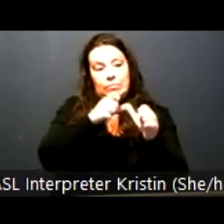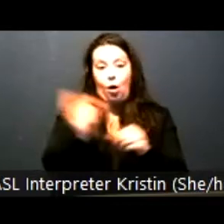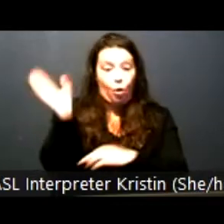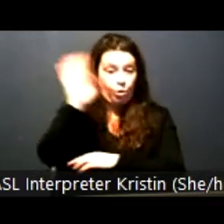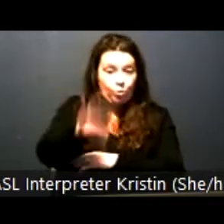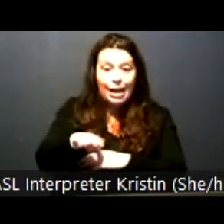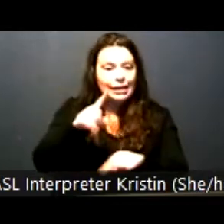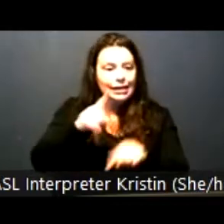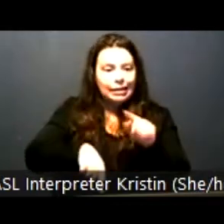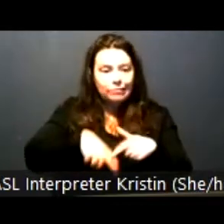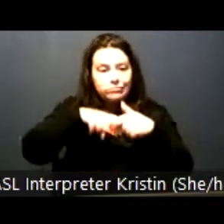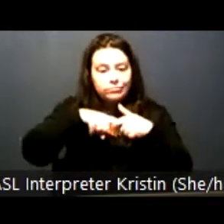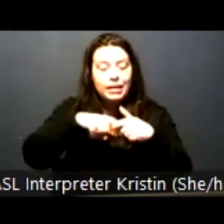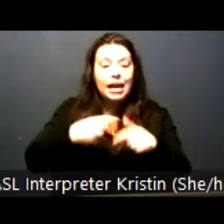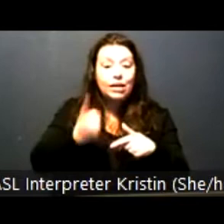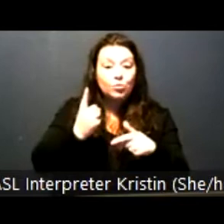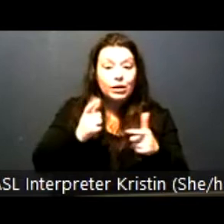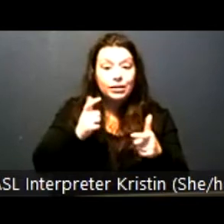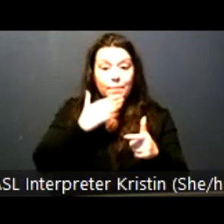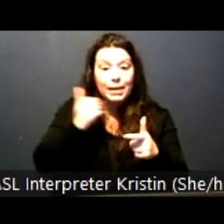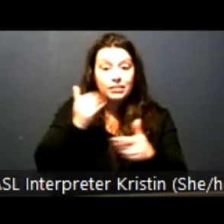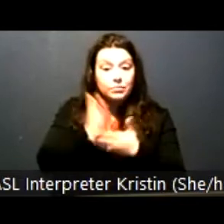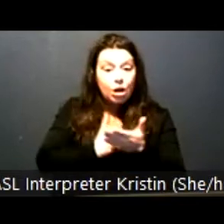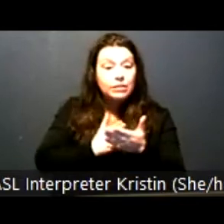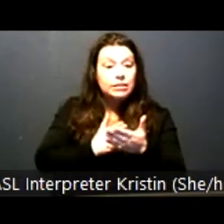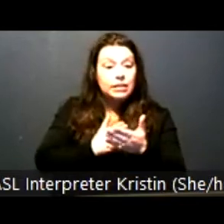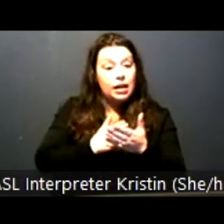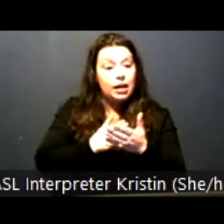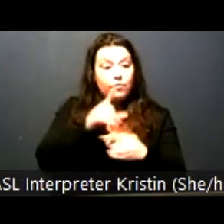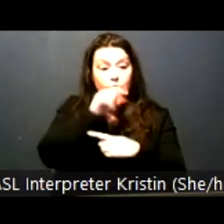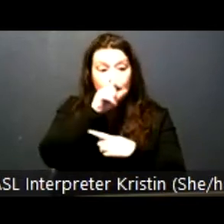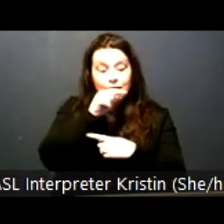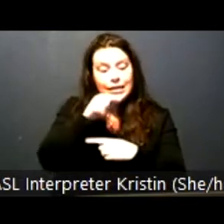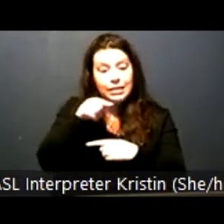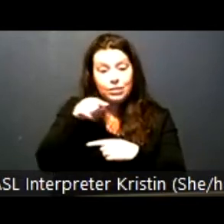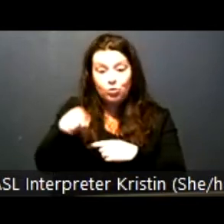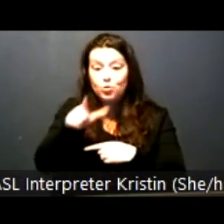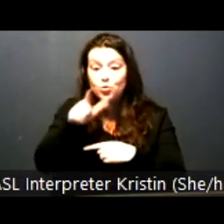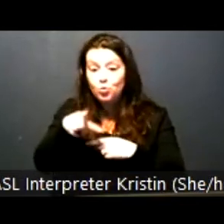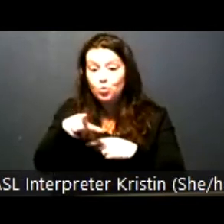things about being a bird is that, um, those of you that chose tropical locations or Arctic or oceans,